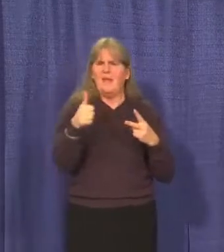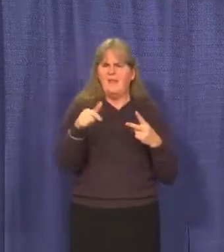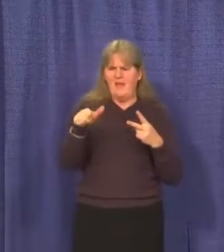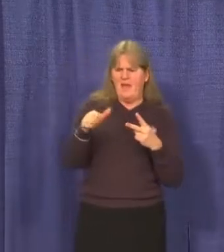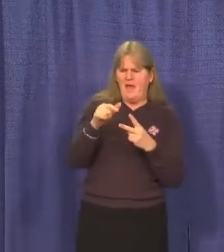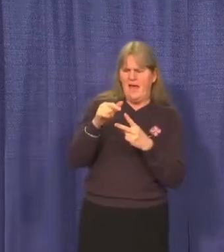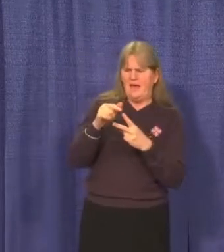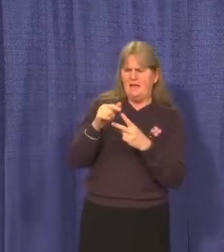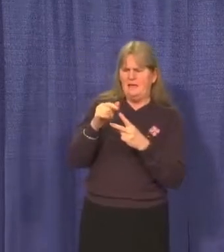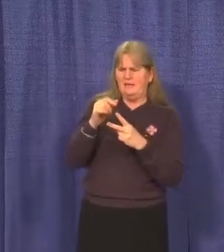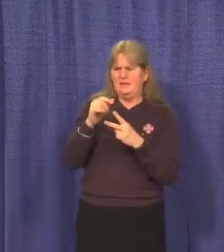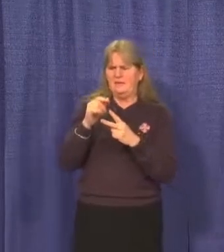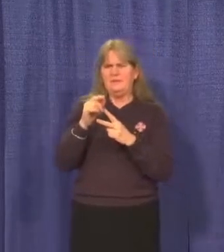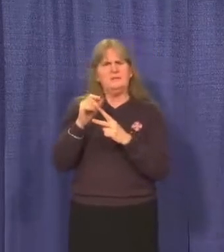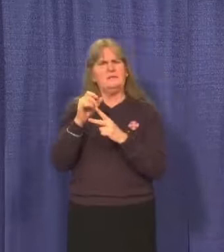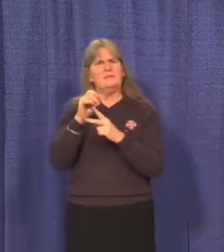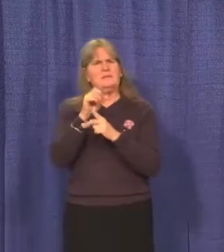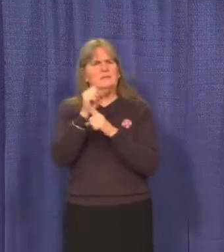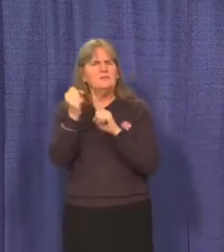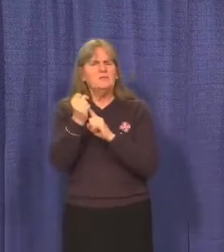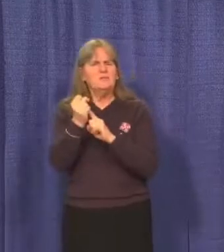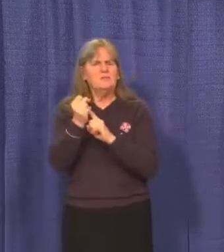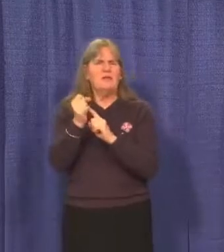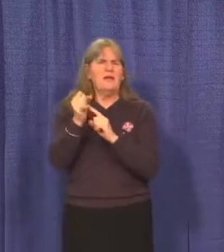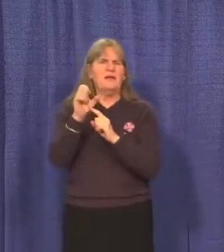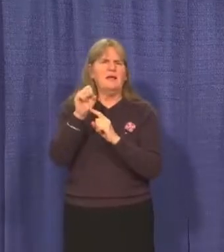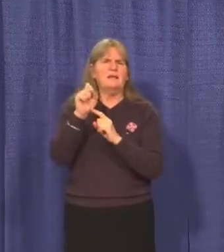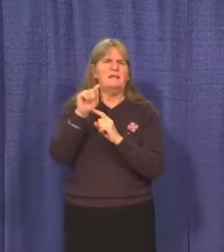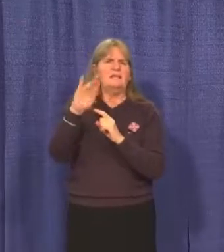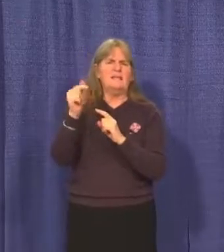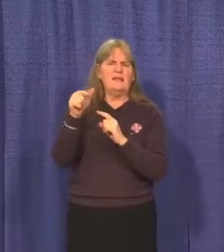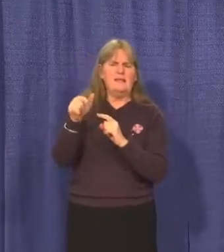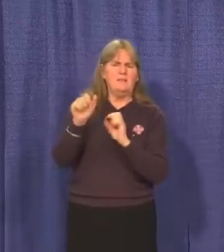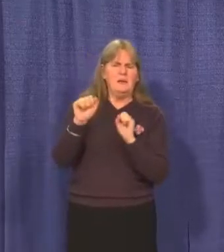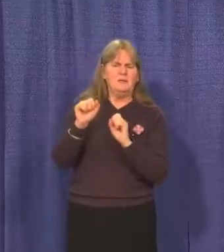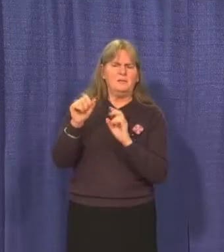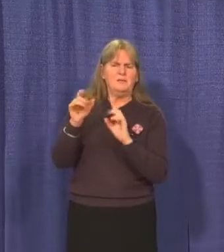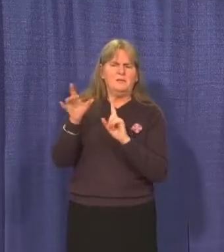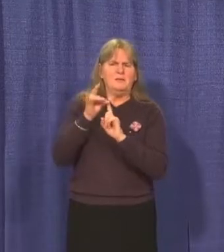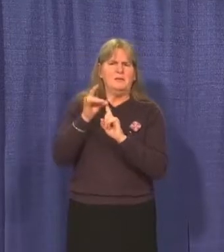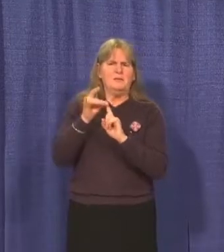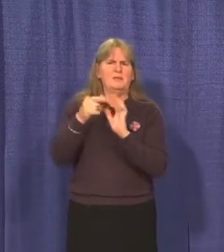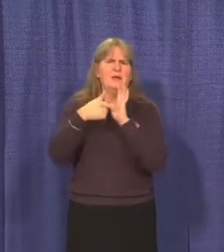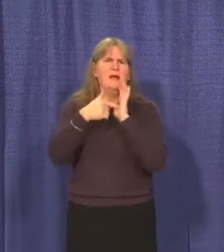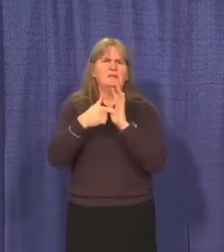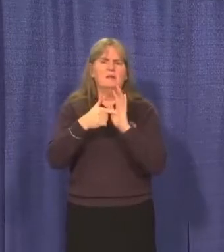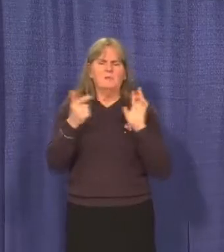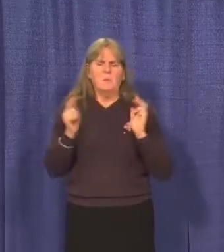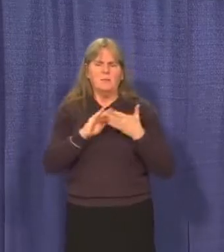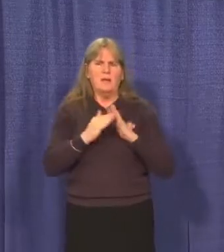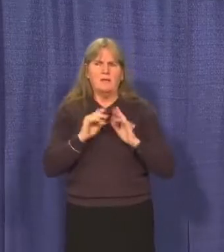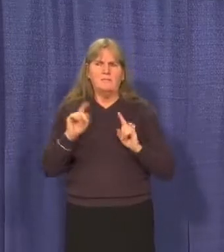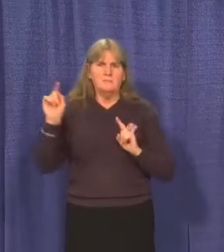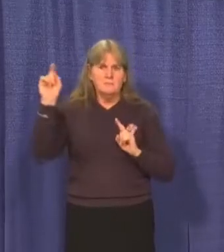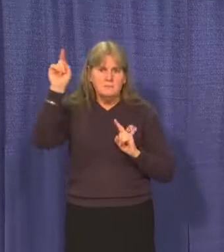about the risk of outbreaks more widely circulating the virus. That includes rural communities,